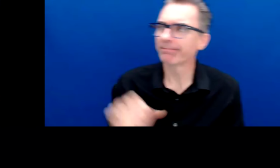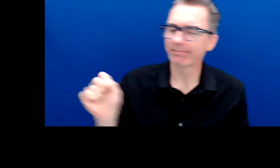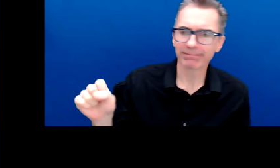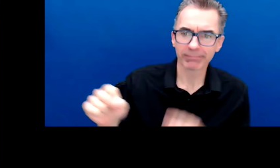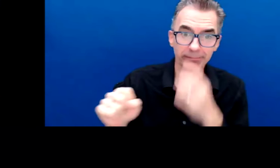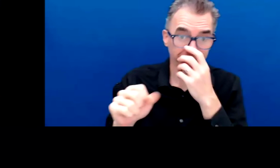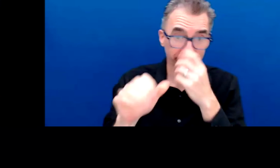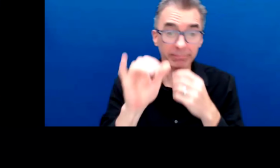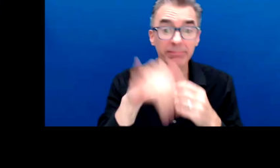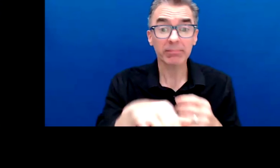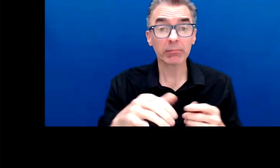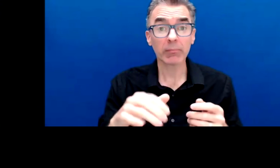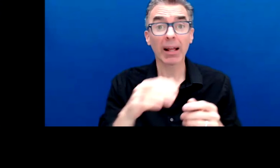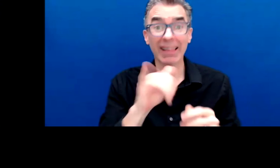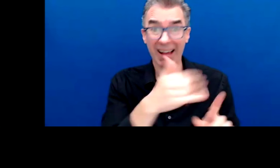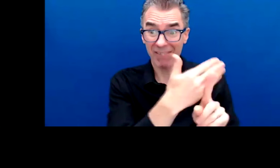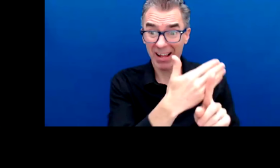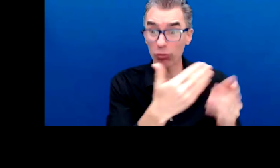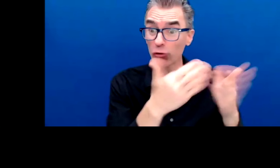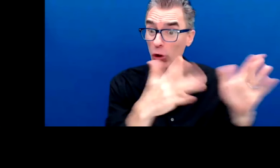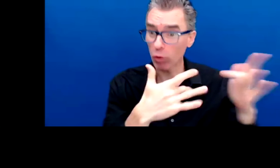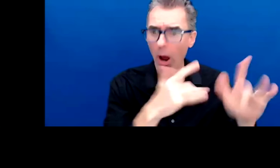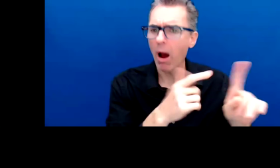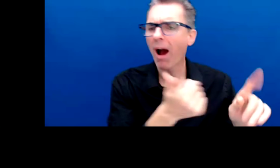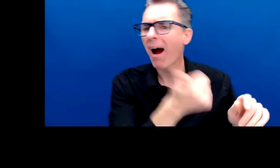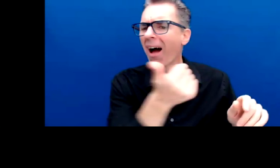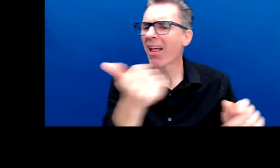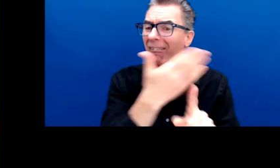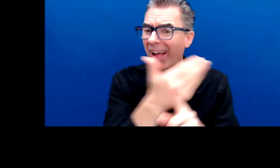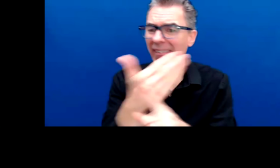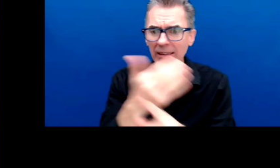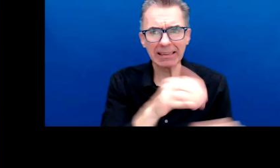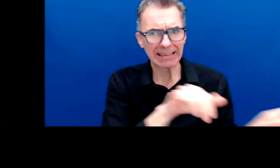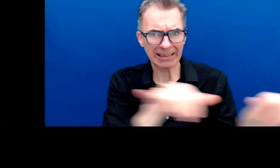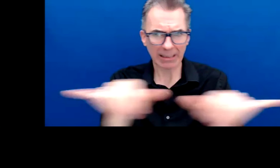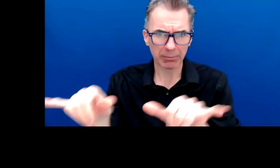if you can do this with all flags, let students know, like, hey, there's been a flag sent out, you know, a counselor